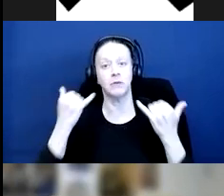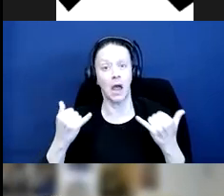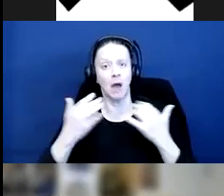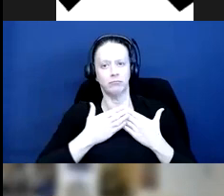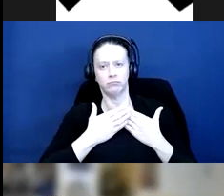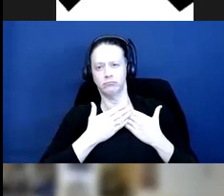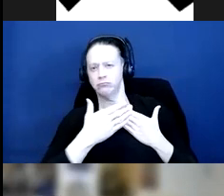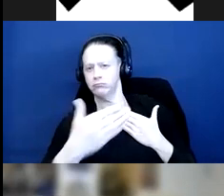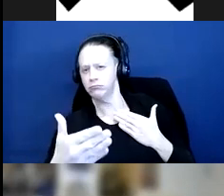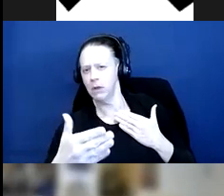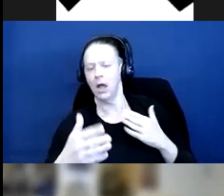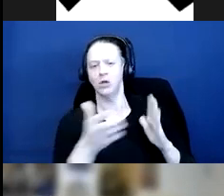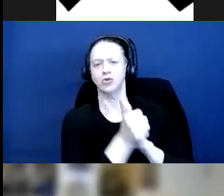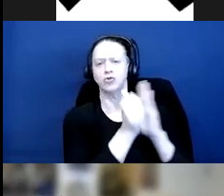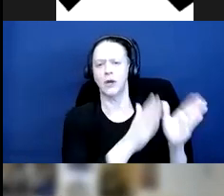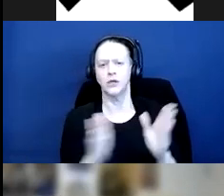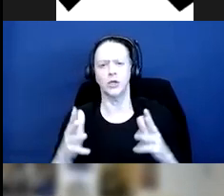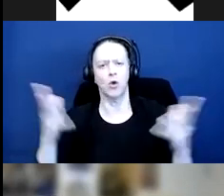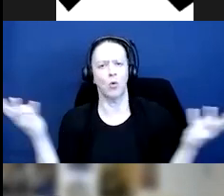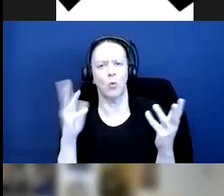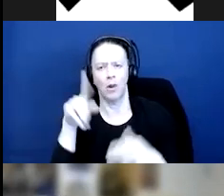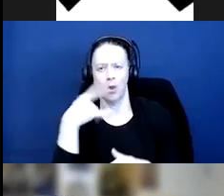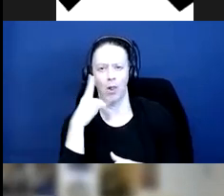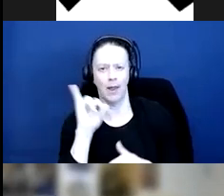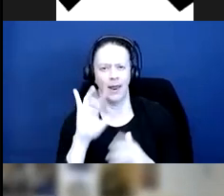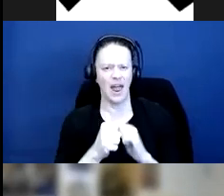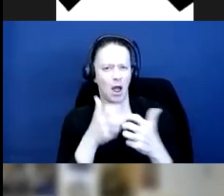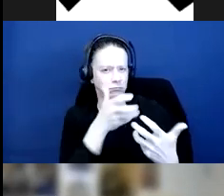And one of the lobbyists who was really,